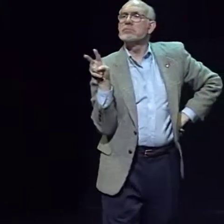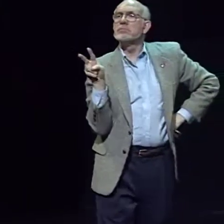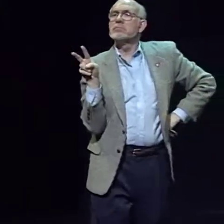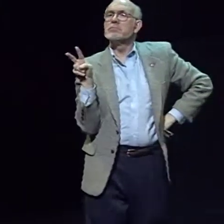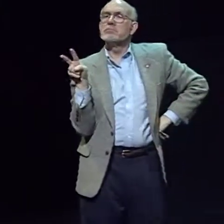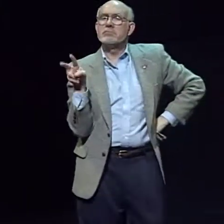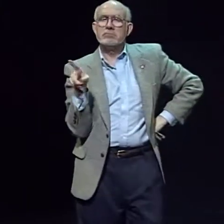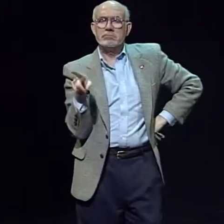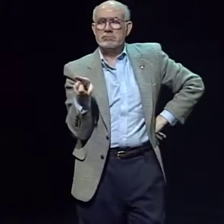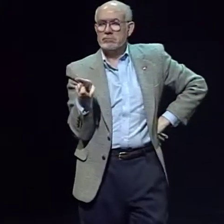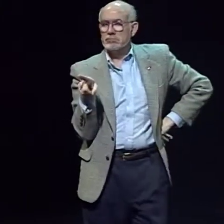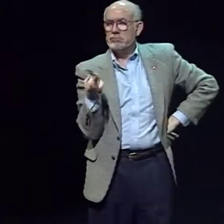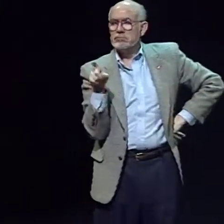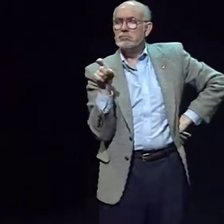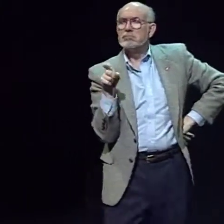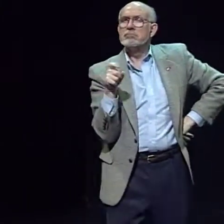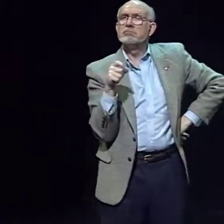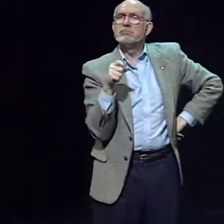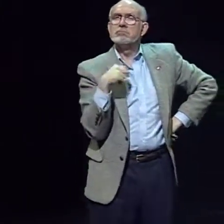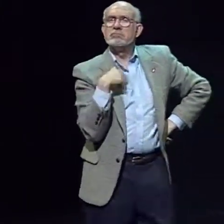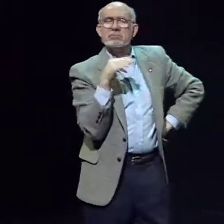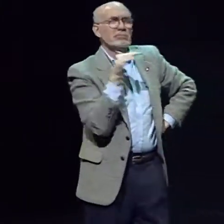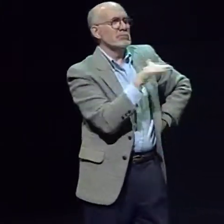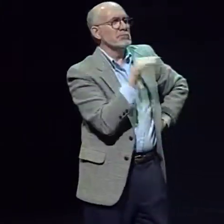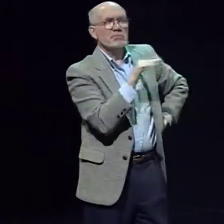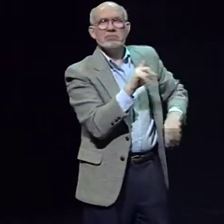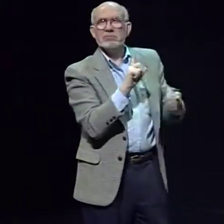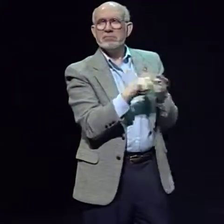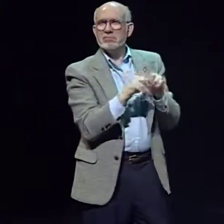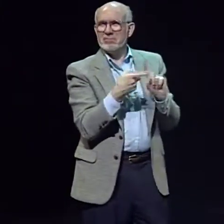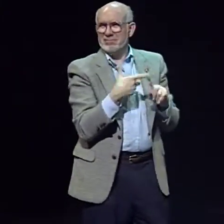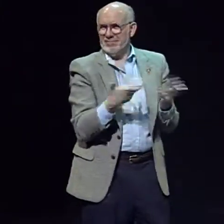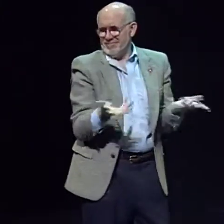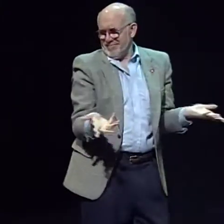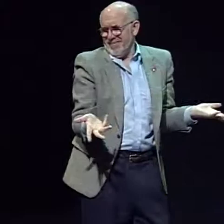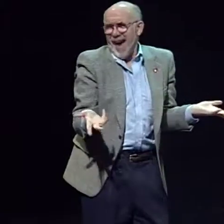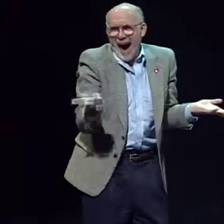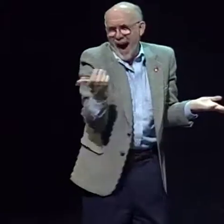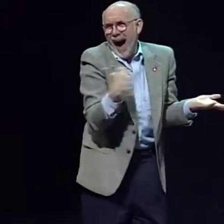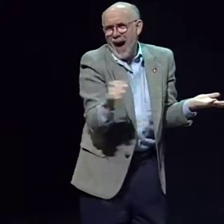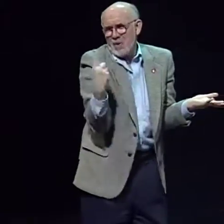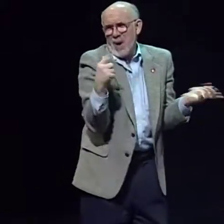SO I STUDIED THAT PIECE, AND I TOLD MY FRIEND, I SAID,